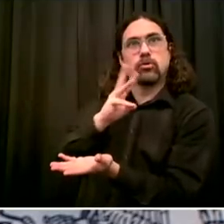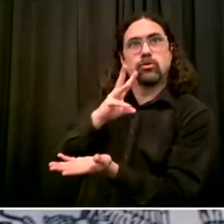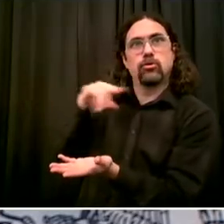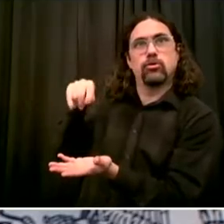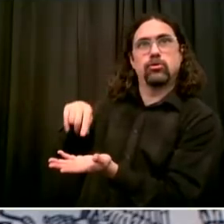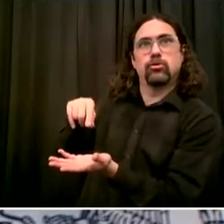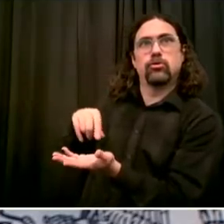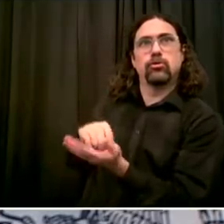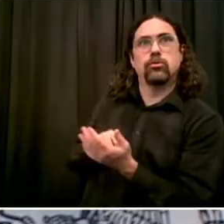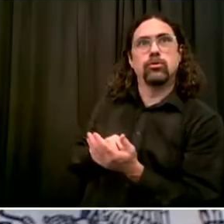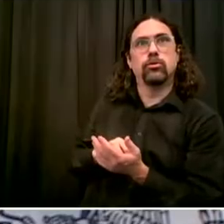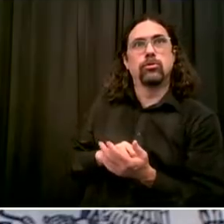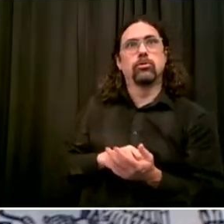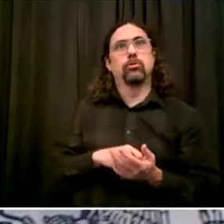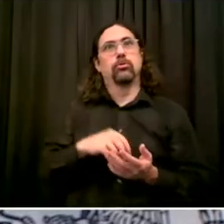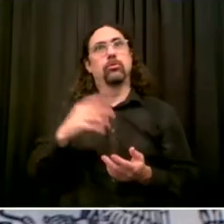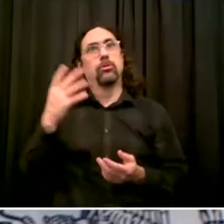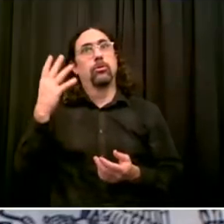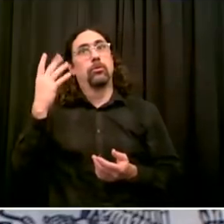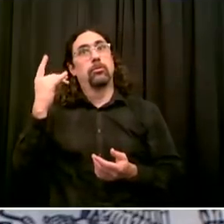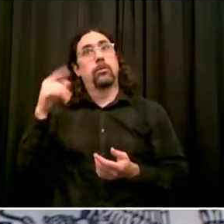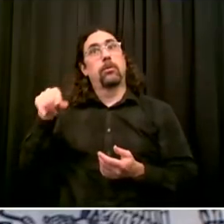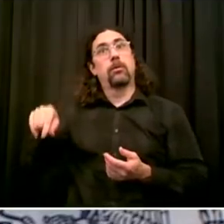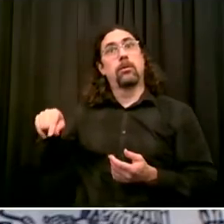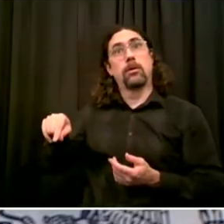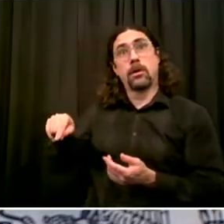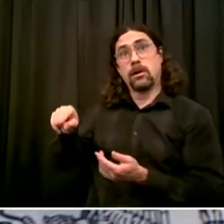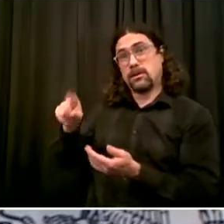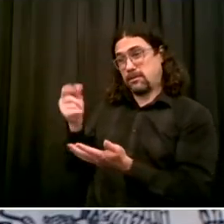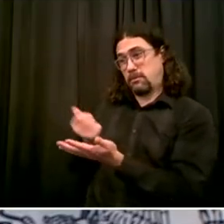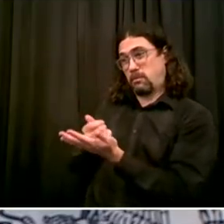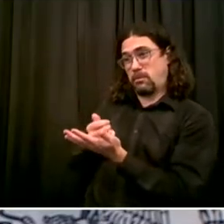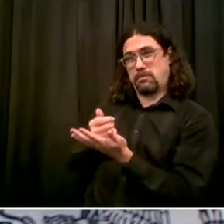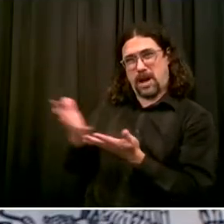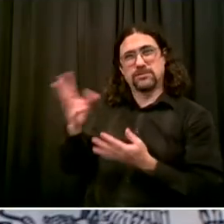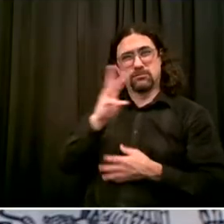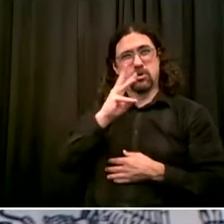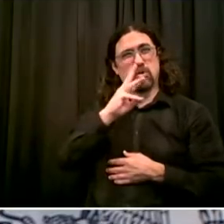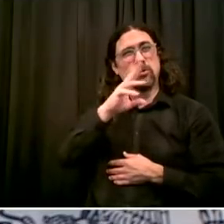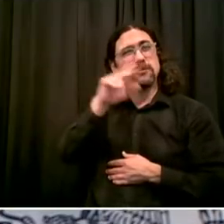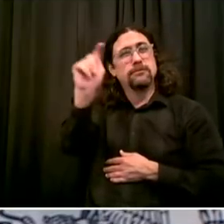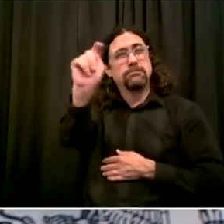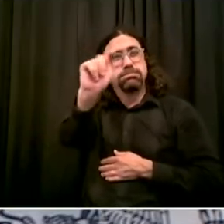GOOD POSITION TO